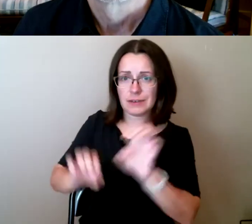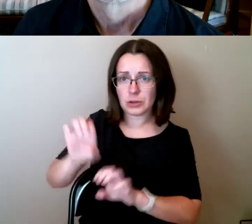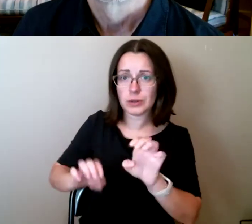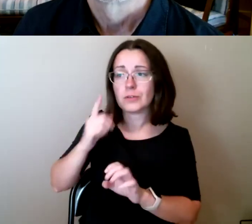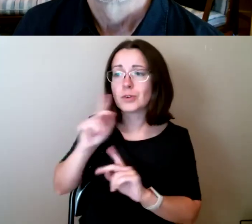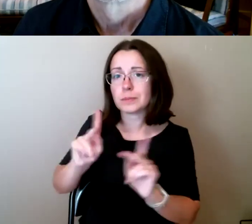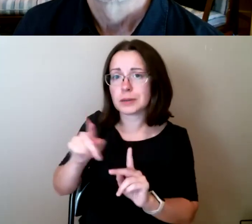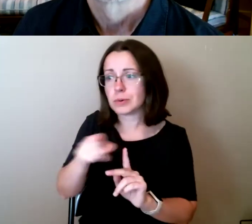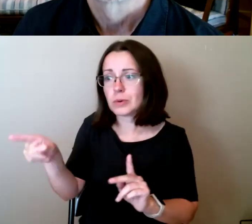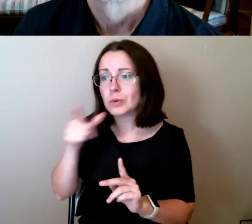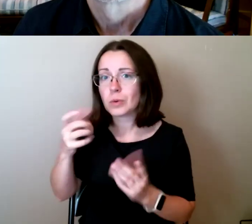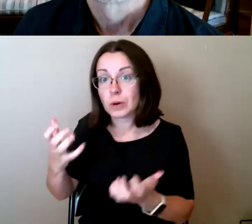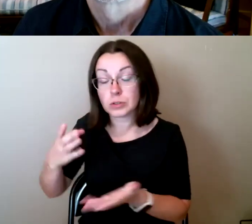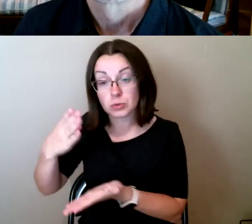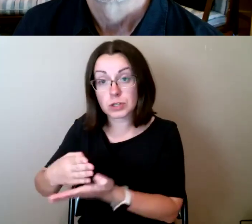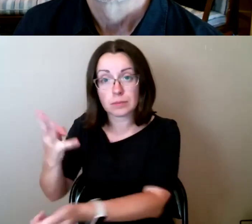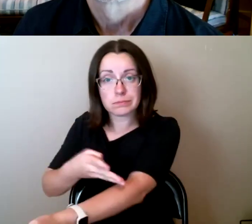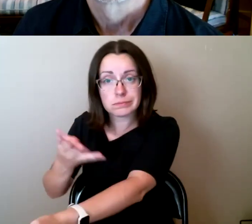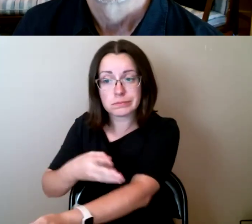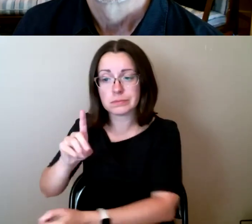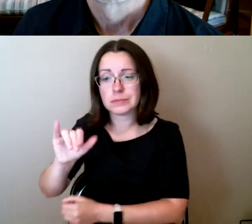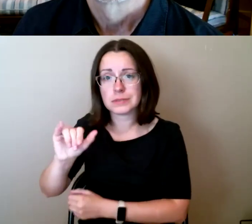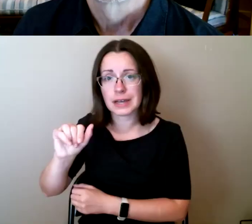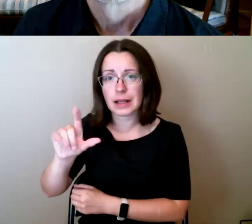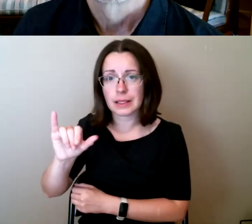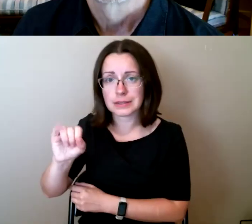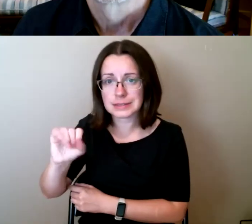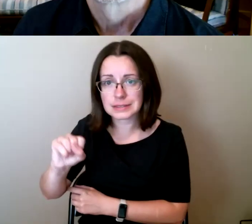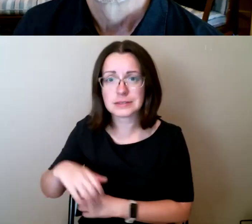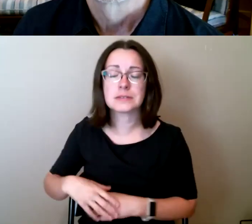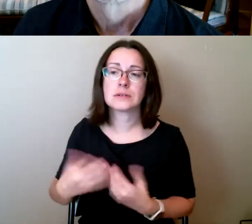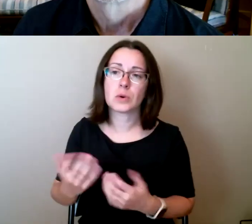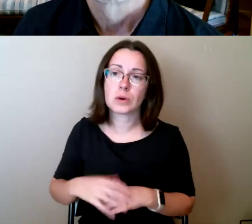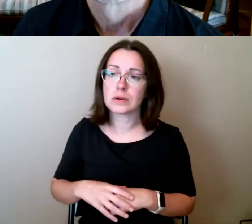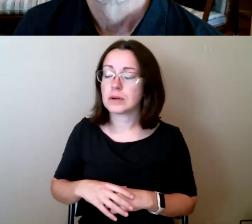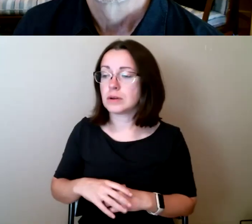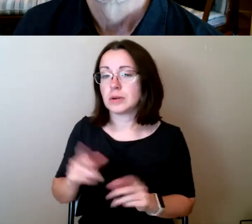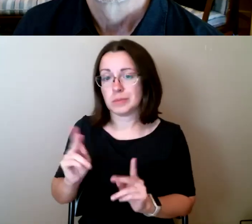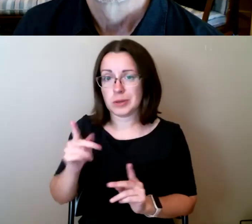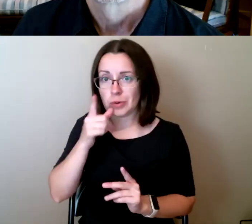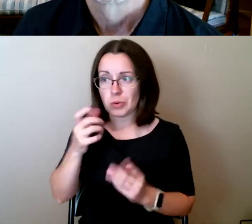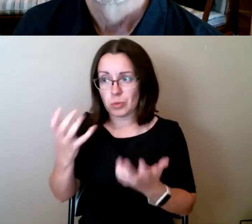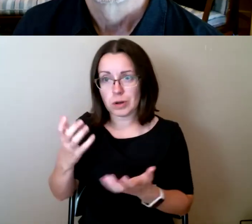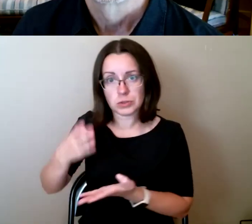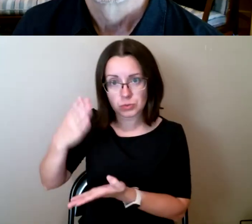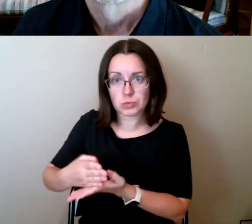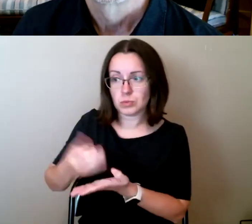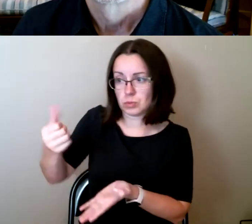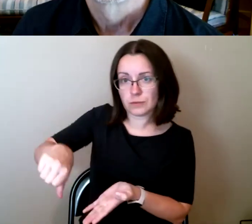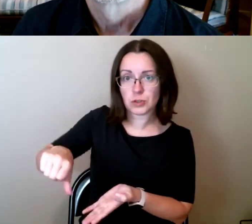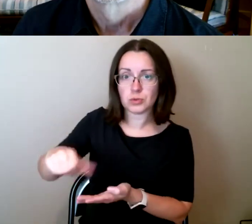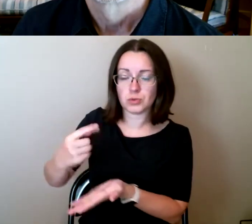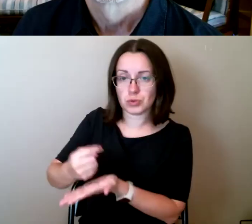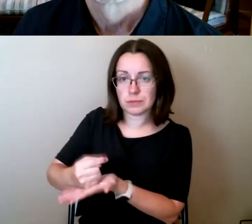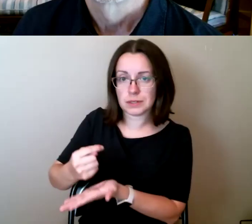dialysis or capacity evaluations when people want to um uh refuse treatment on an inpatient unit